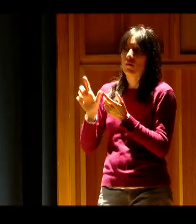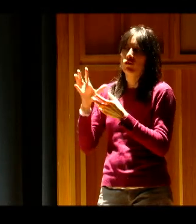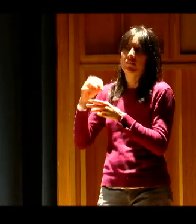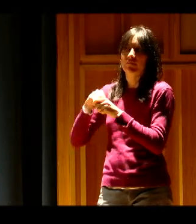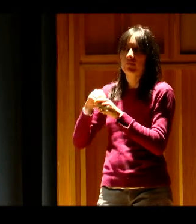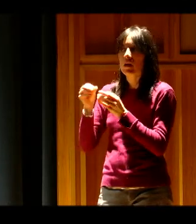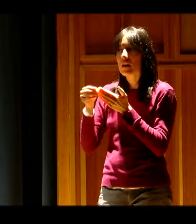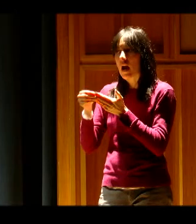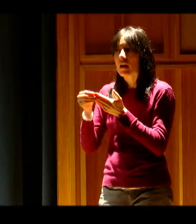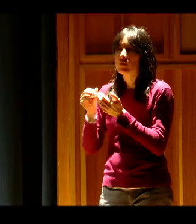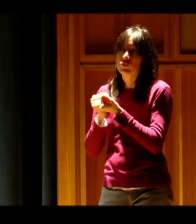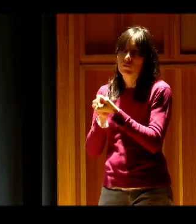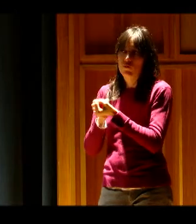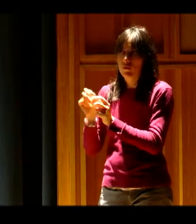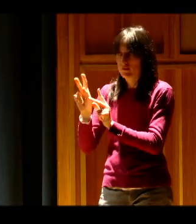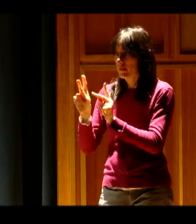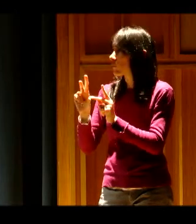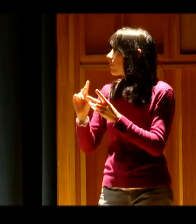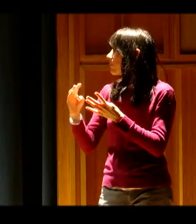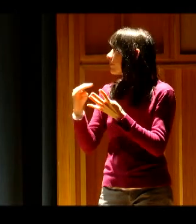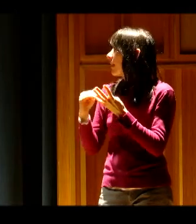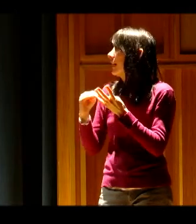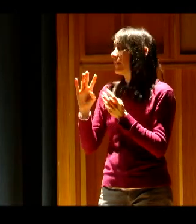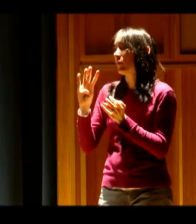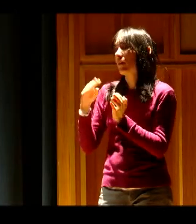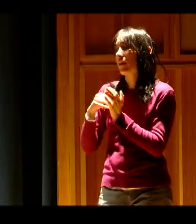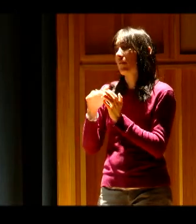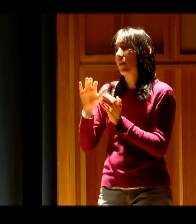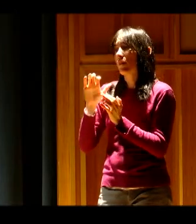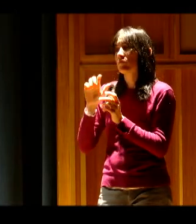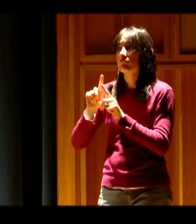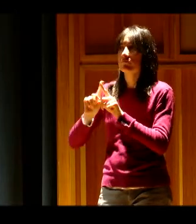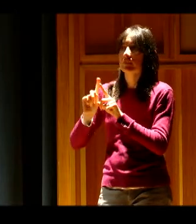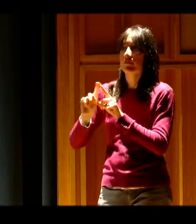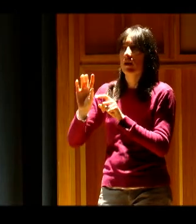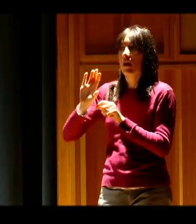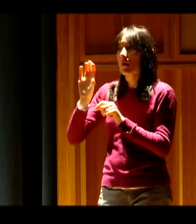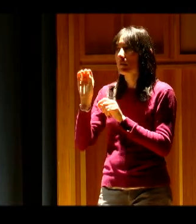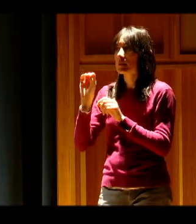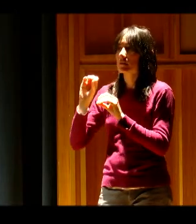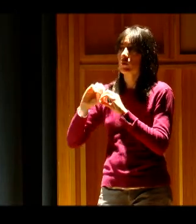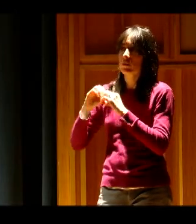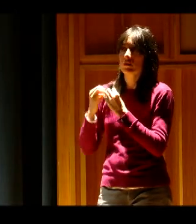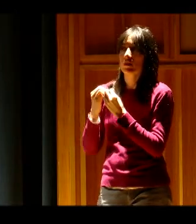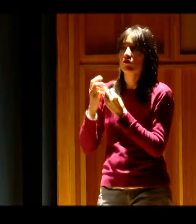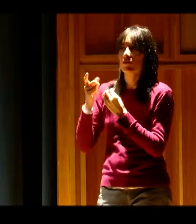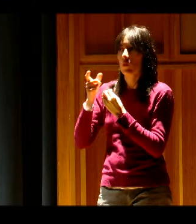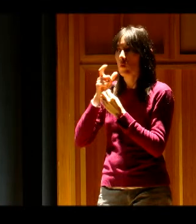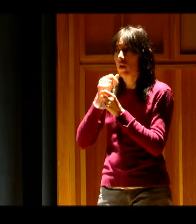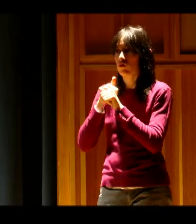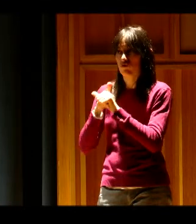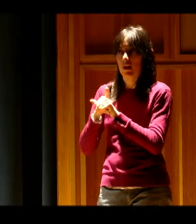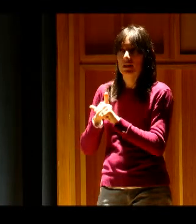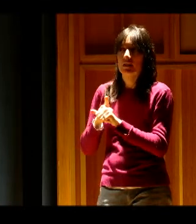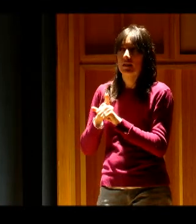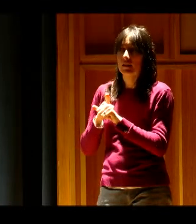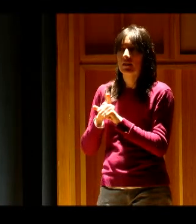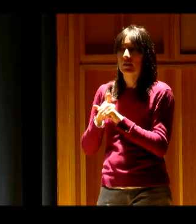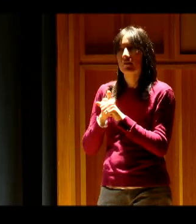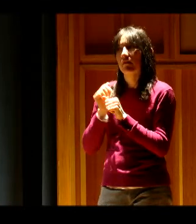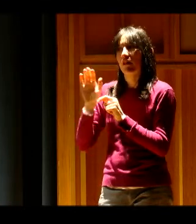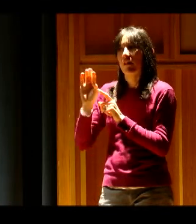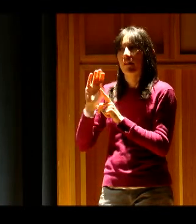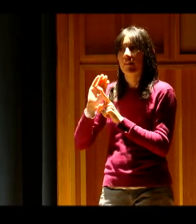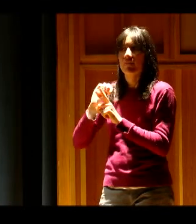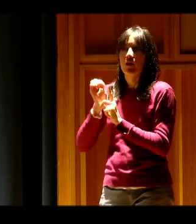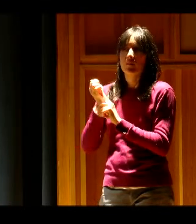we have these 4500 plus organizations actively tracking and managing their environmental impacts.